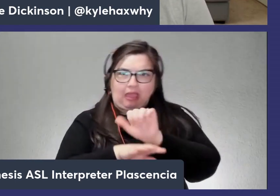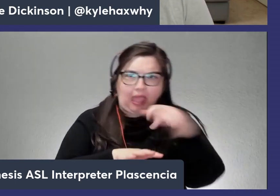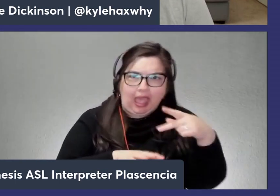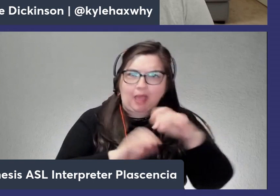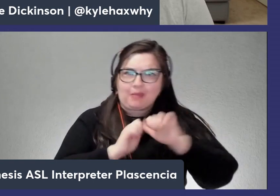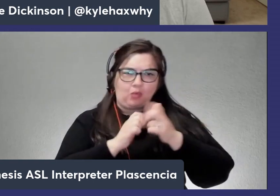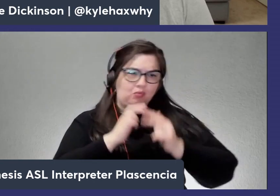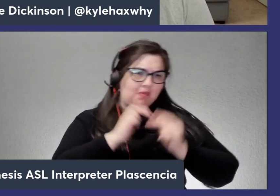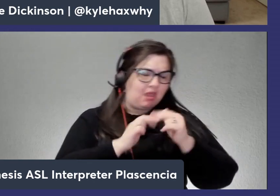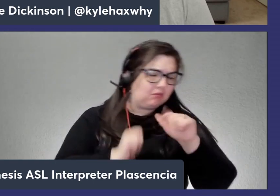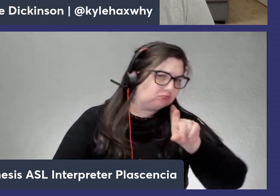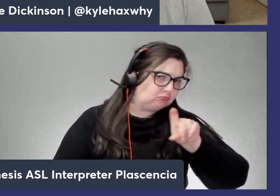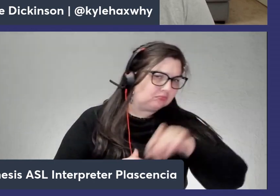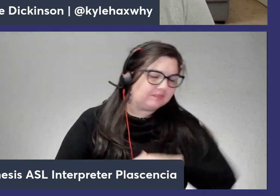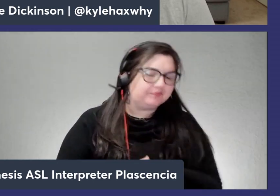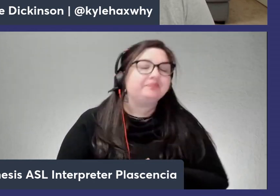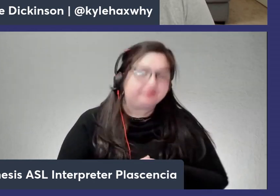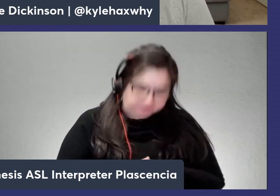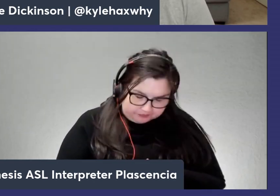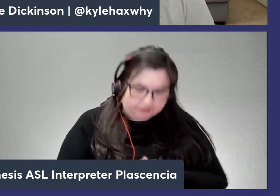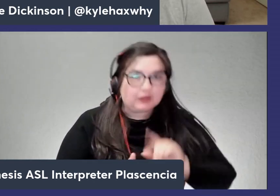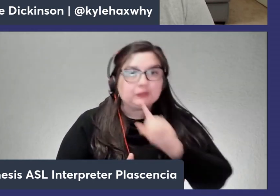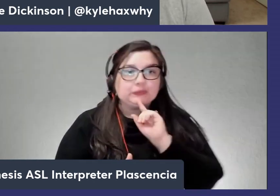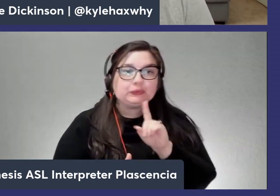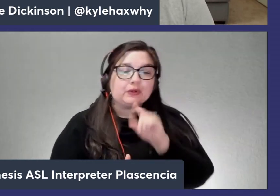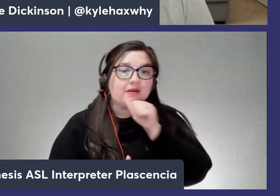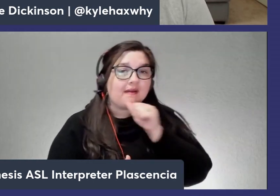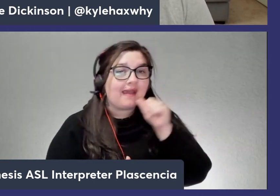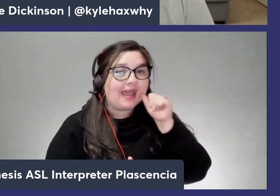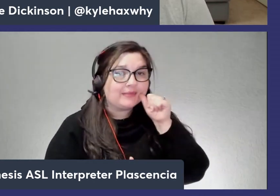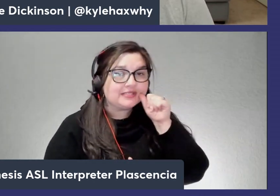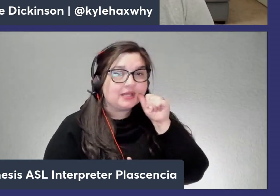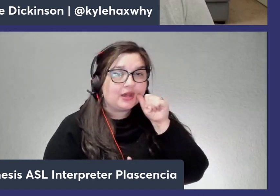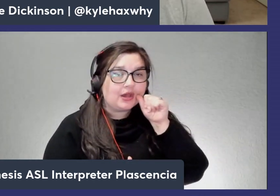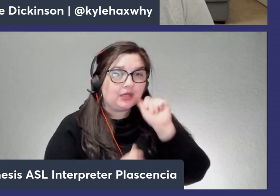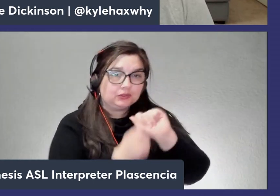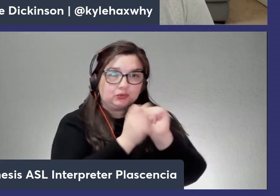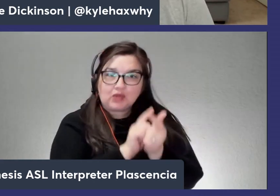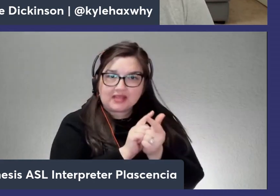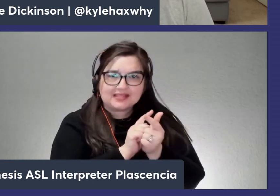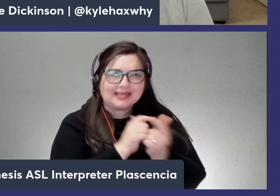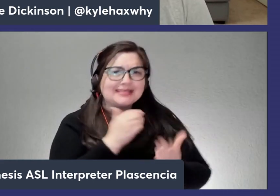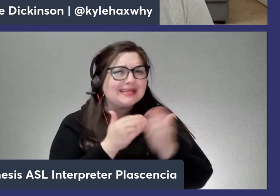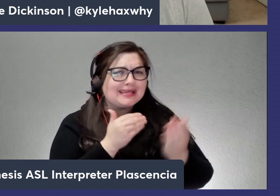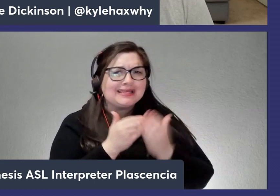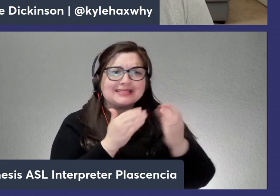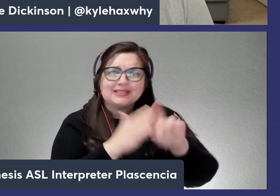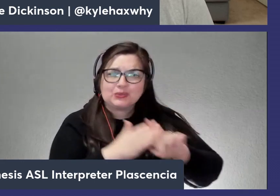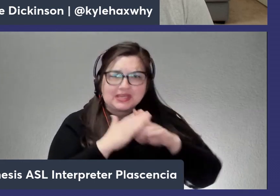So, Amazon Translate is easy to get started. It's a simple API.